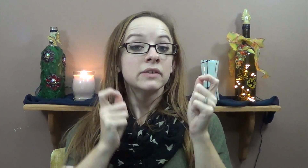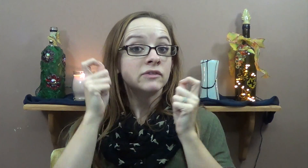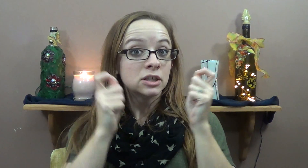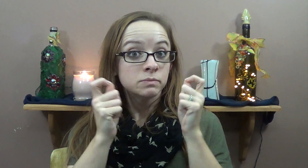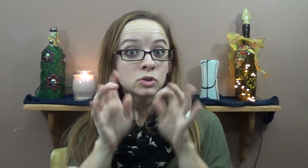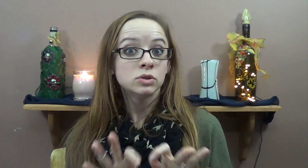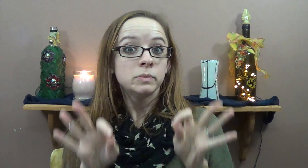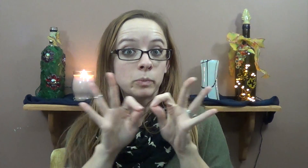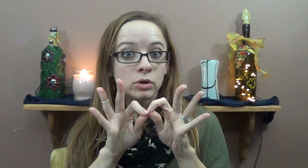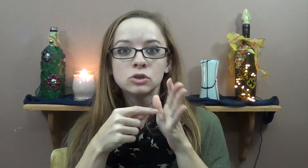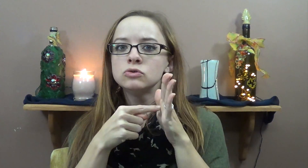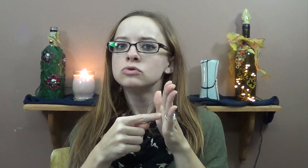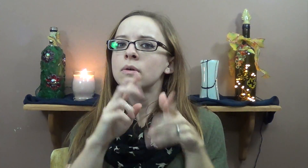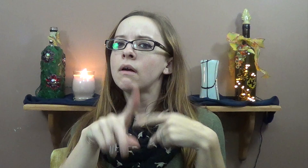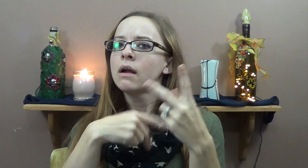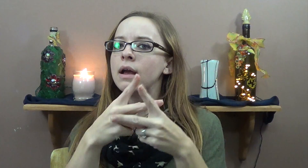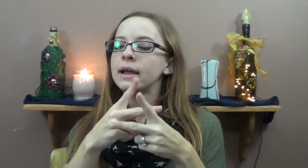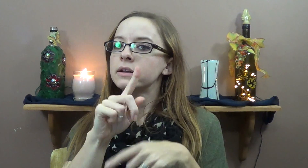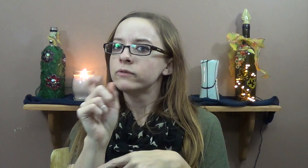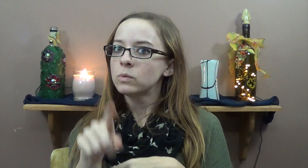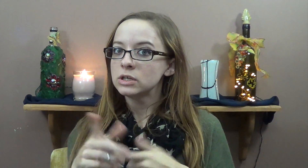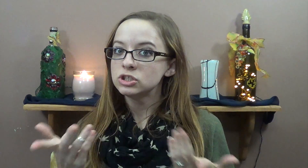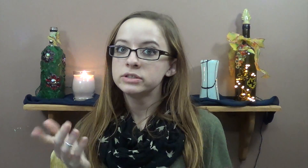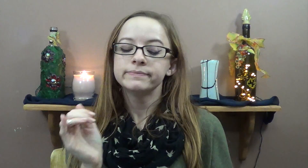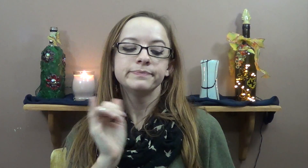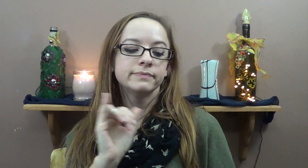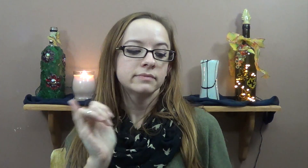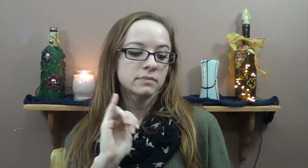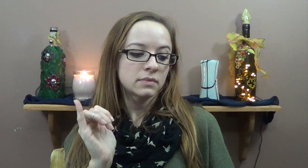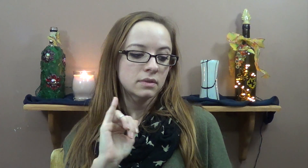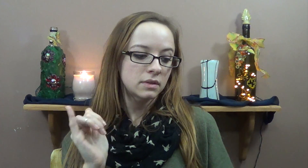It shows a difference. You know facial expressions are important. Also,